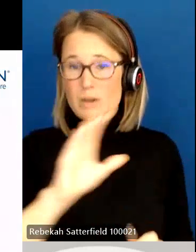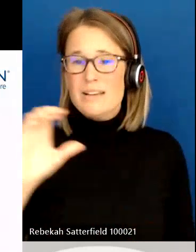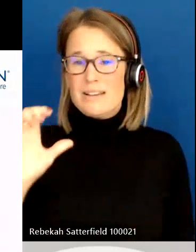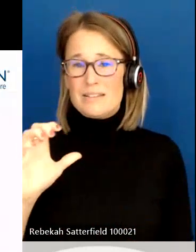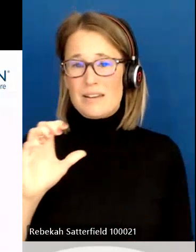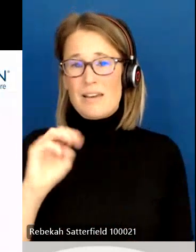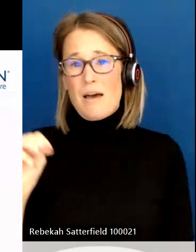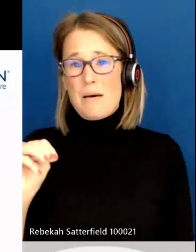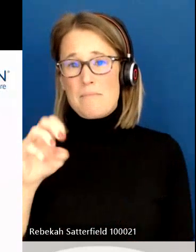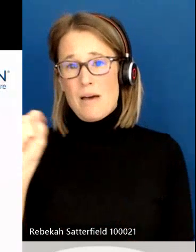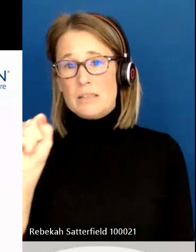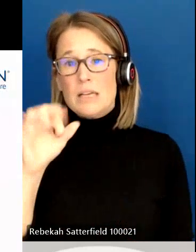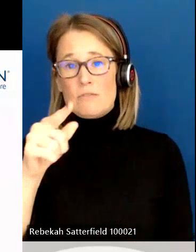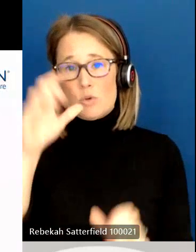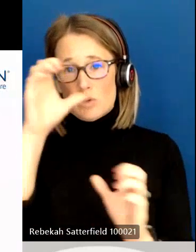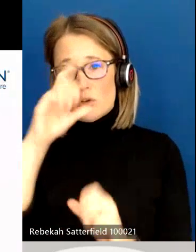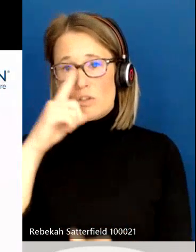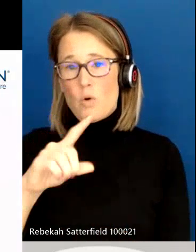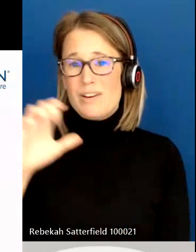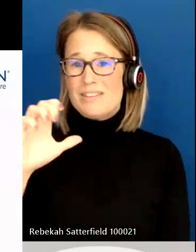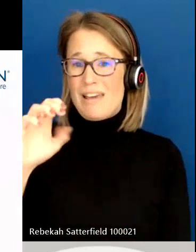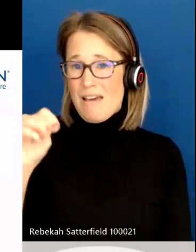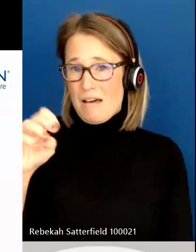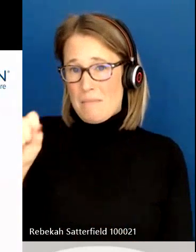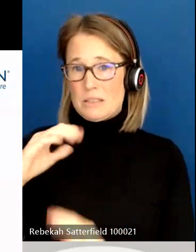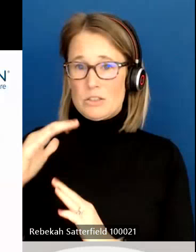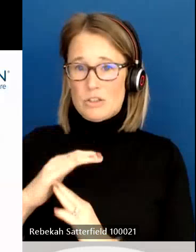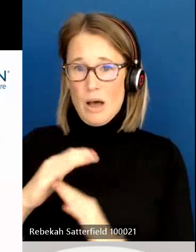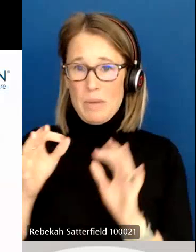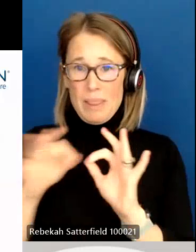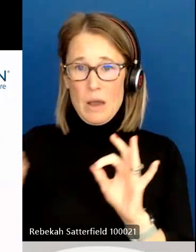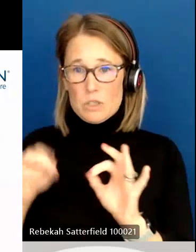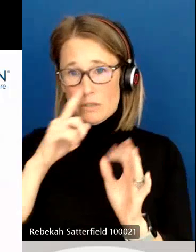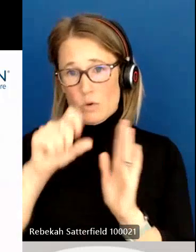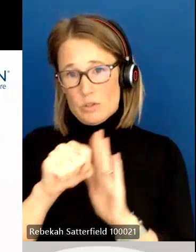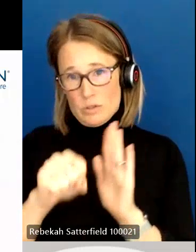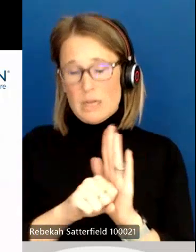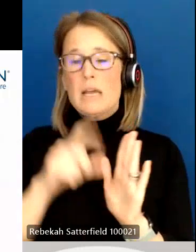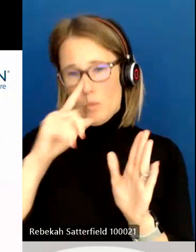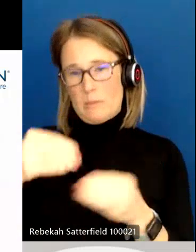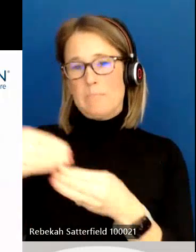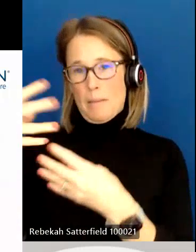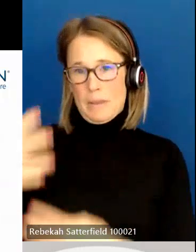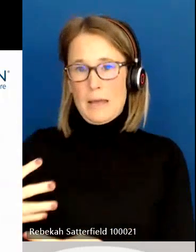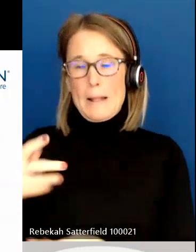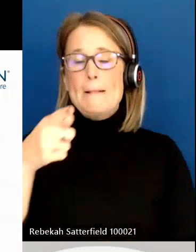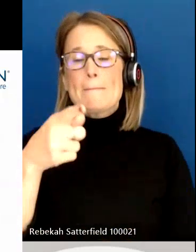if you do a search for CMS top languages per state will provide you with that um the font has to be